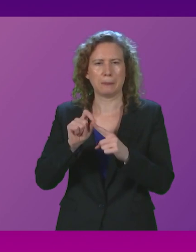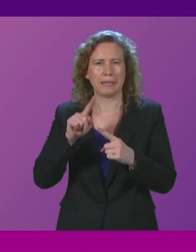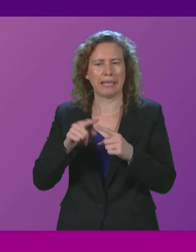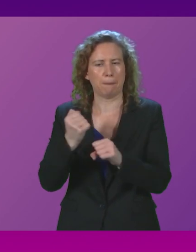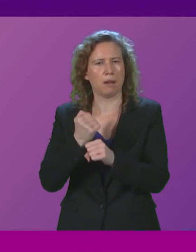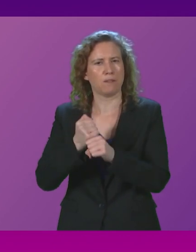is important.